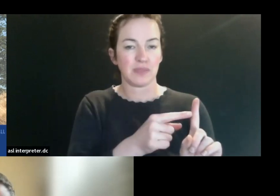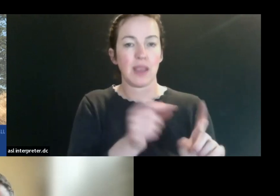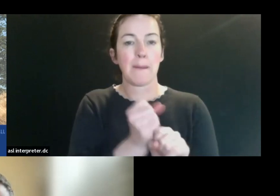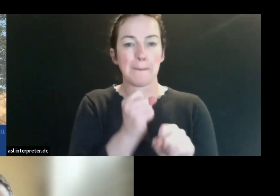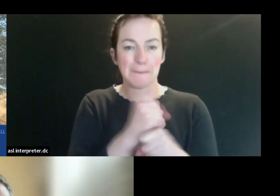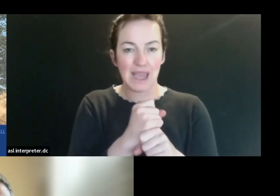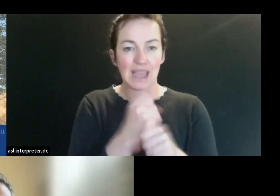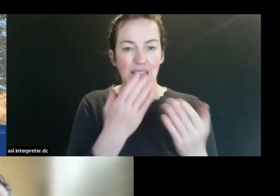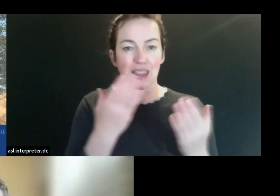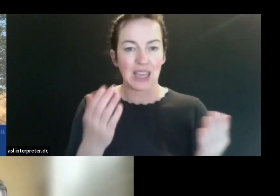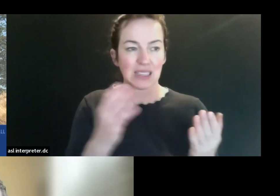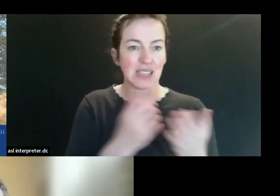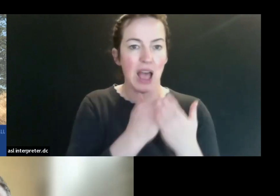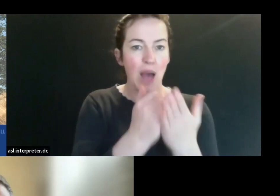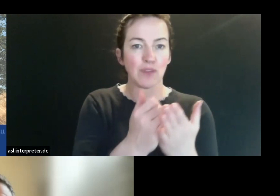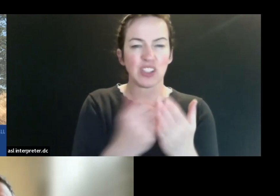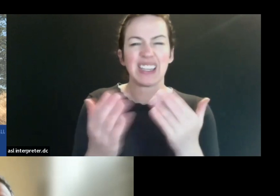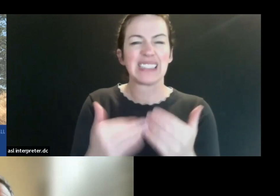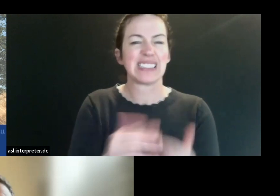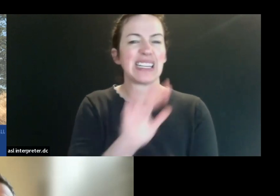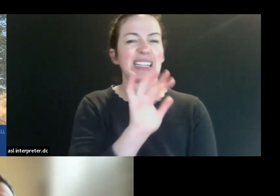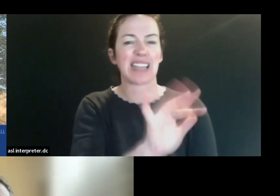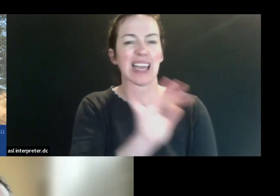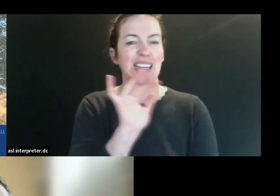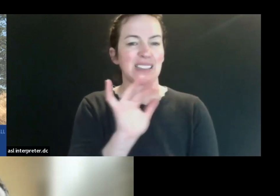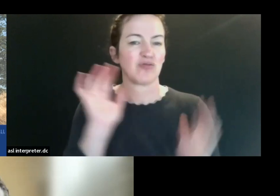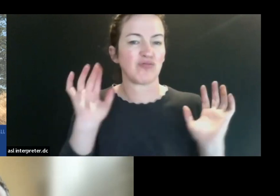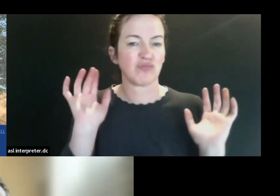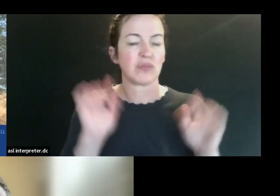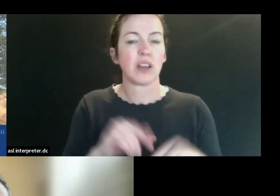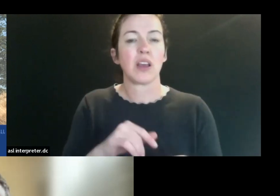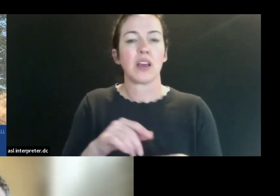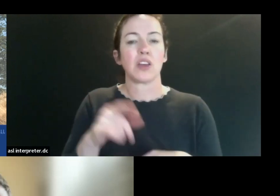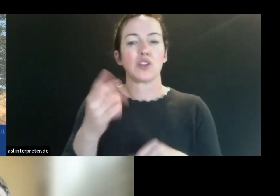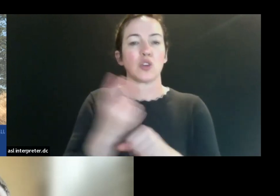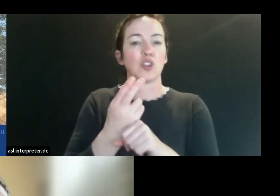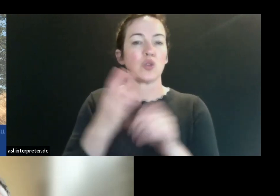are super helpful, one click away. So your end users are going to be using android, probably